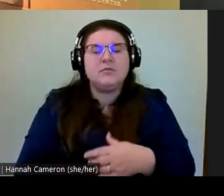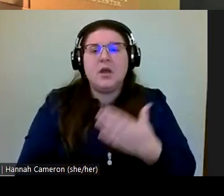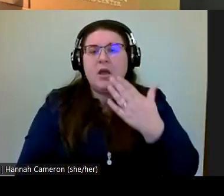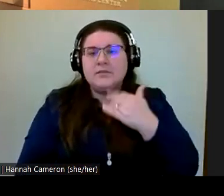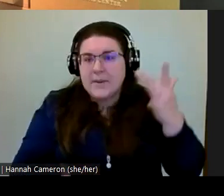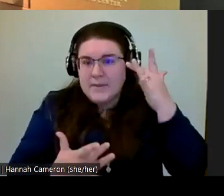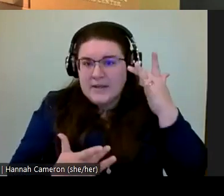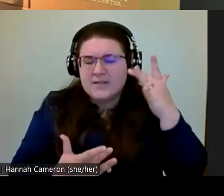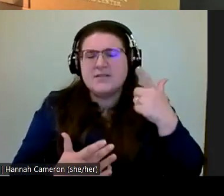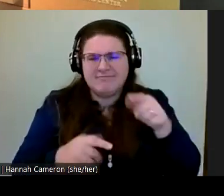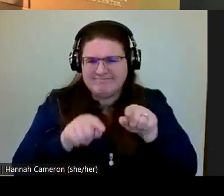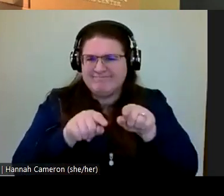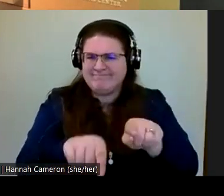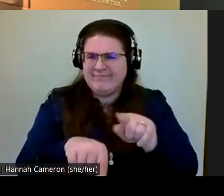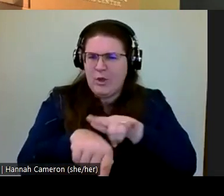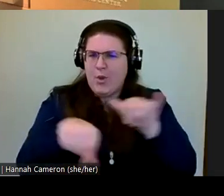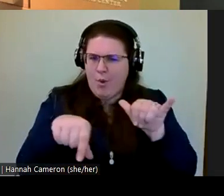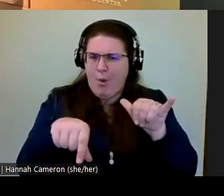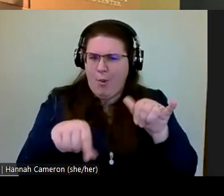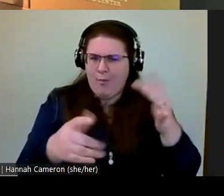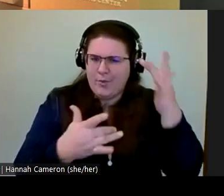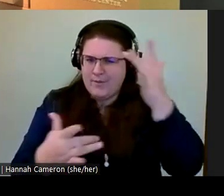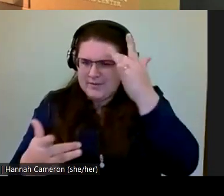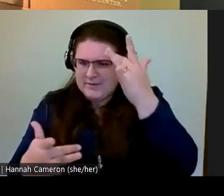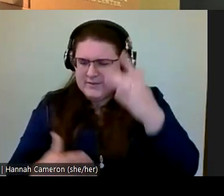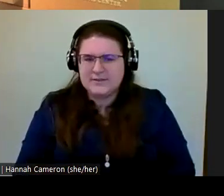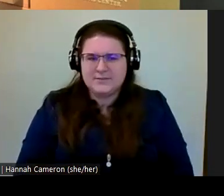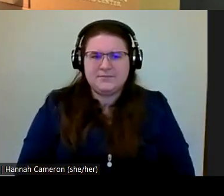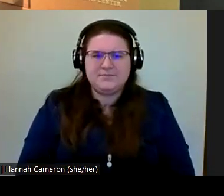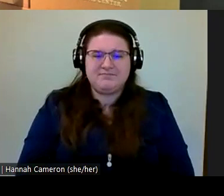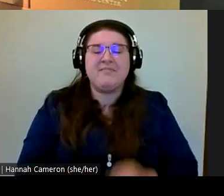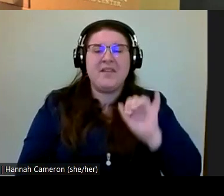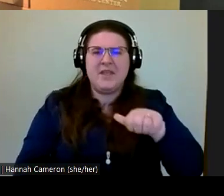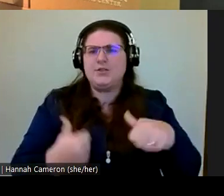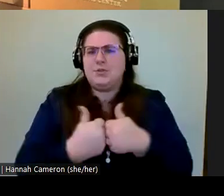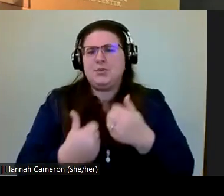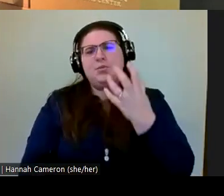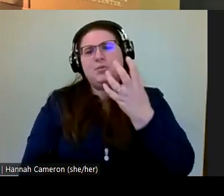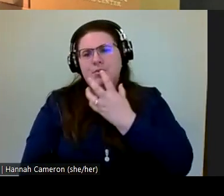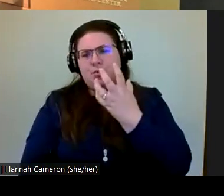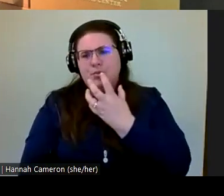we're up against uh and how do we deal with that so uh I'm trained as a health services